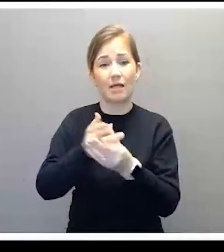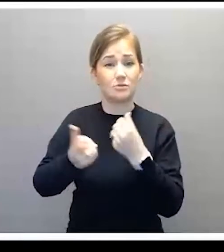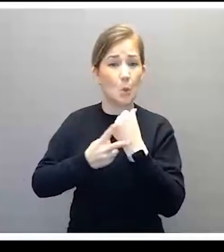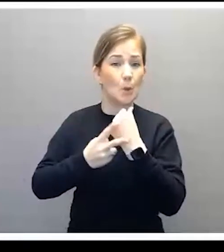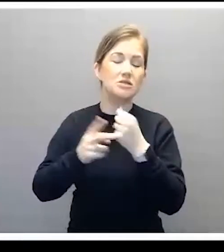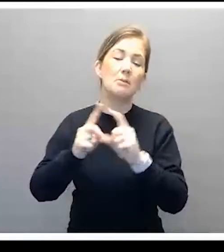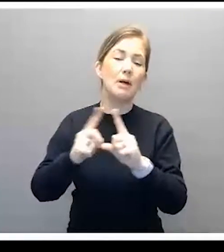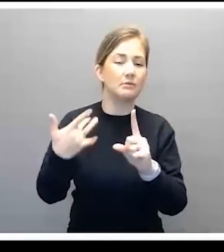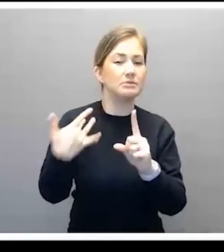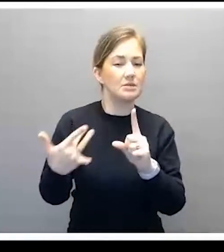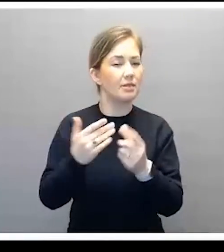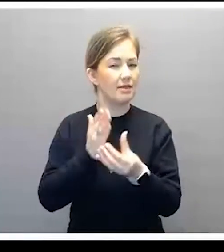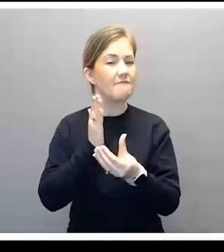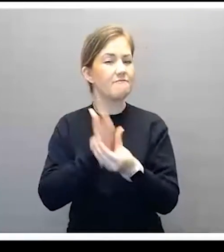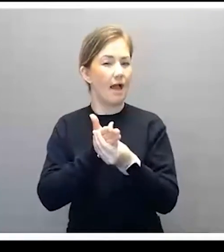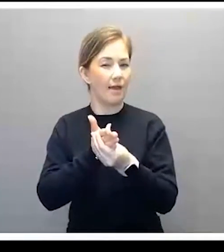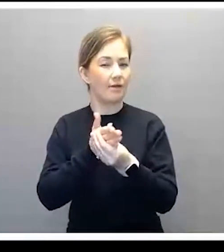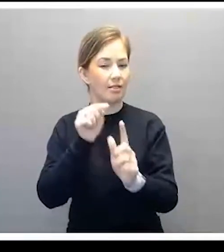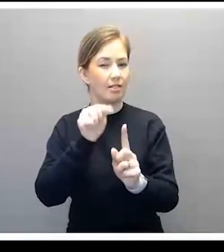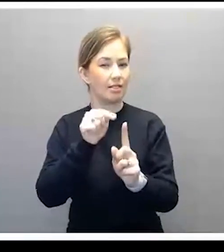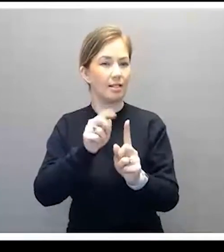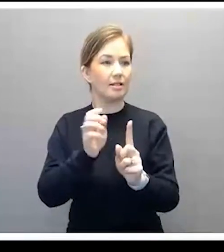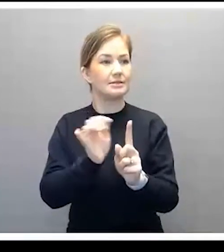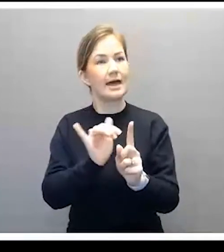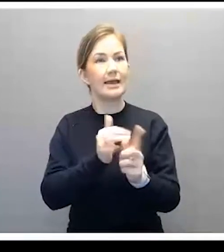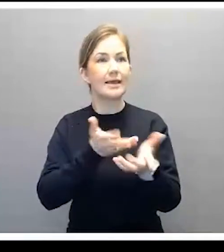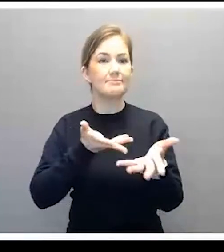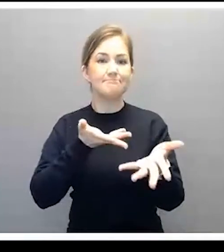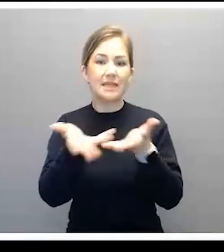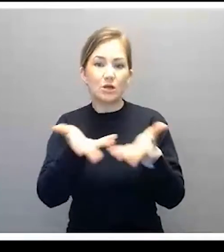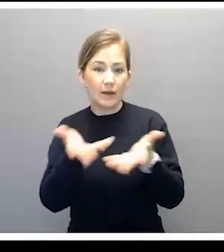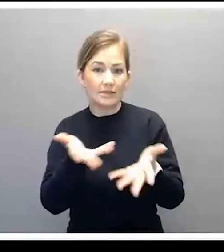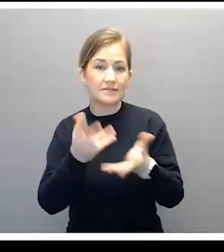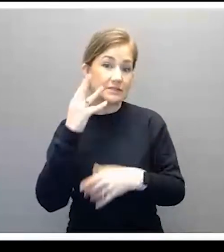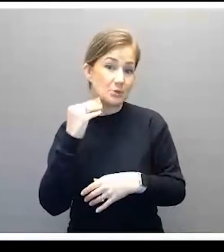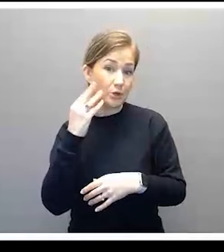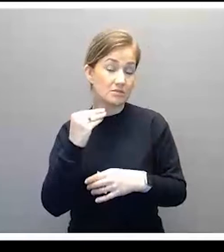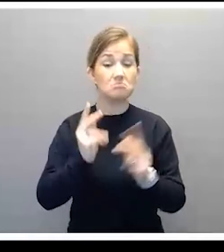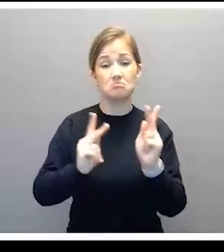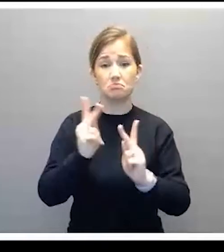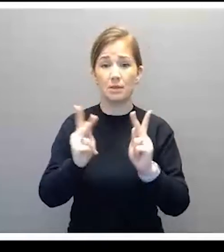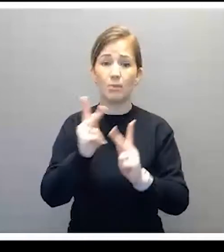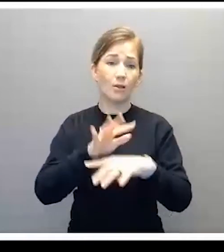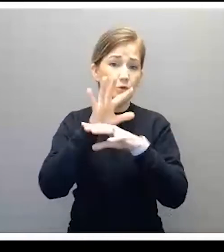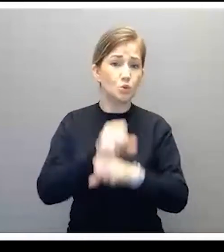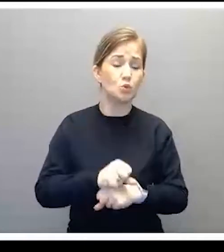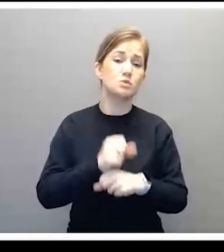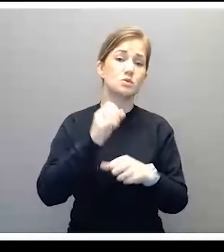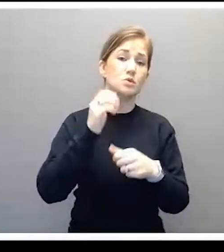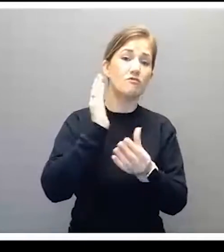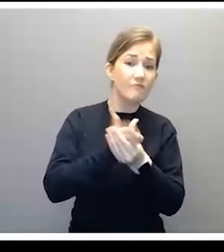But just think like file tends to be where it's either an interactive experience. Like, you have people that are used to the files